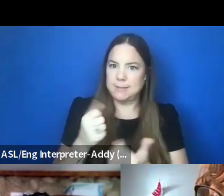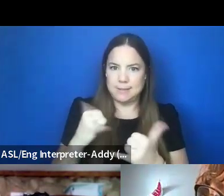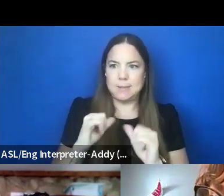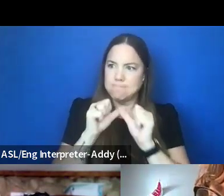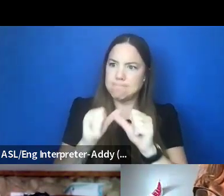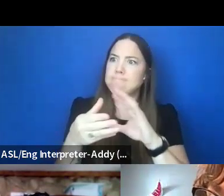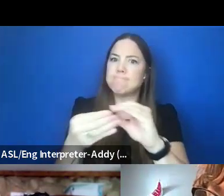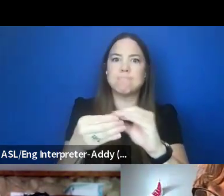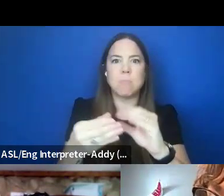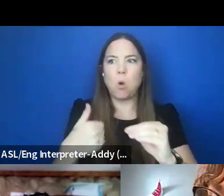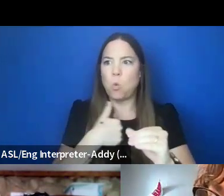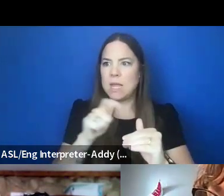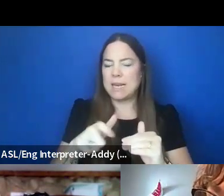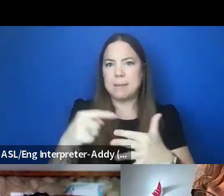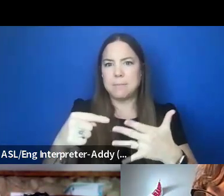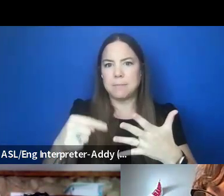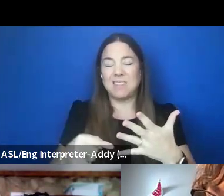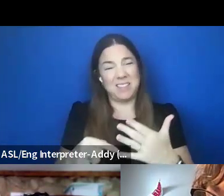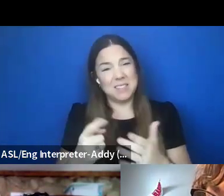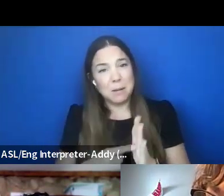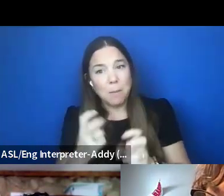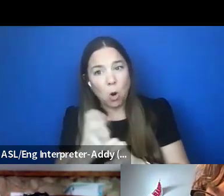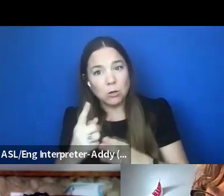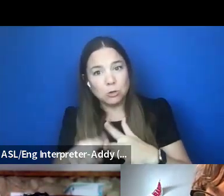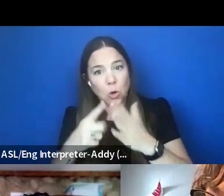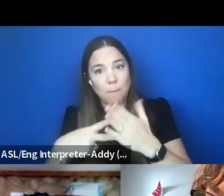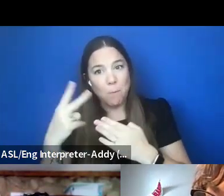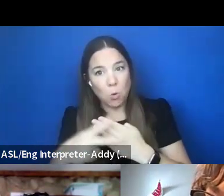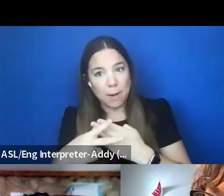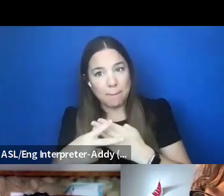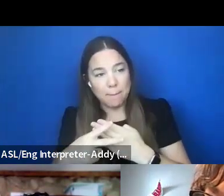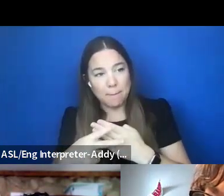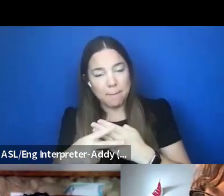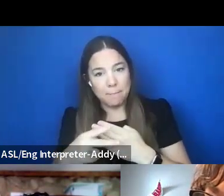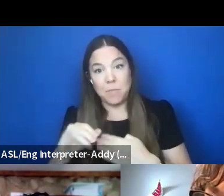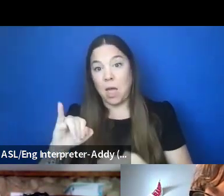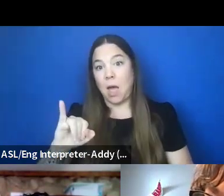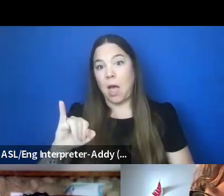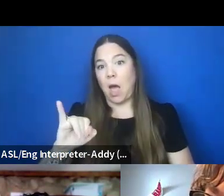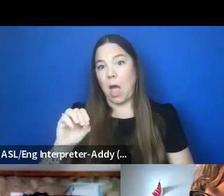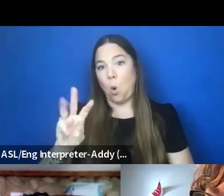Don Dew: And it's hard to actually start programs. I in in Iowa, up in Northwest Iowa.